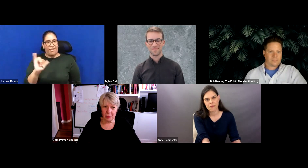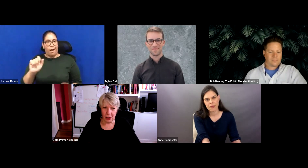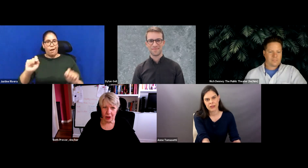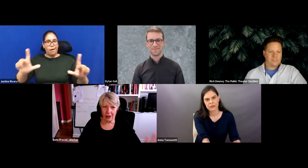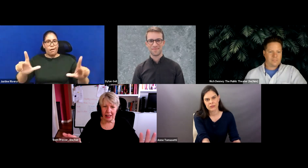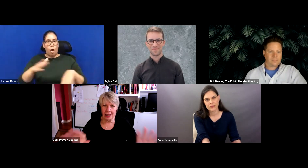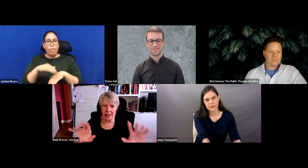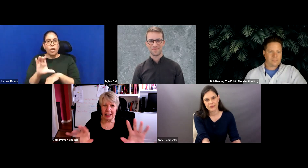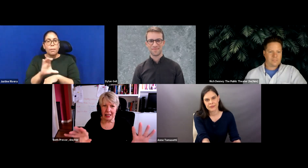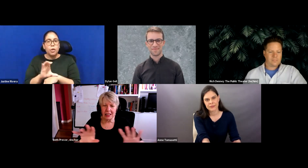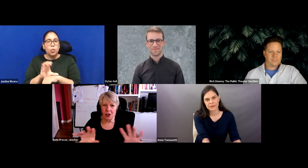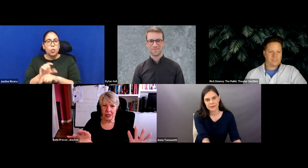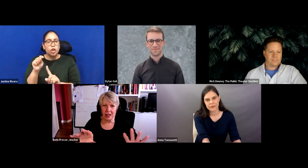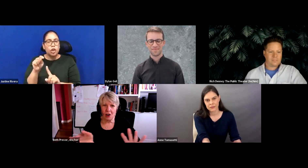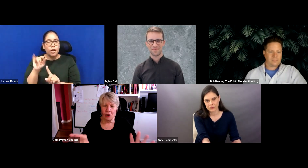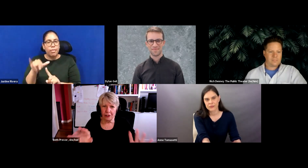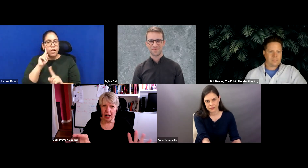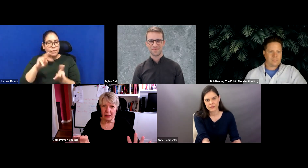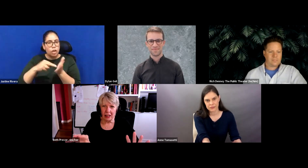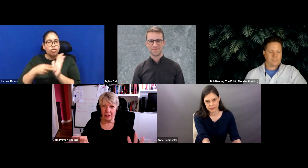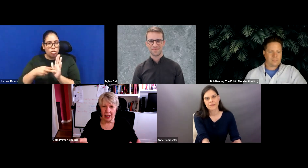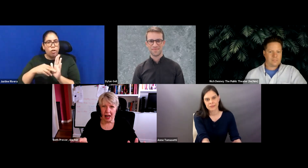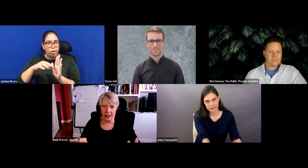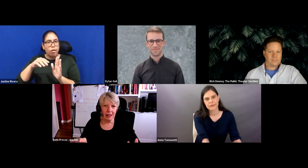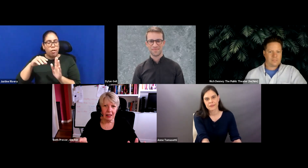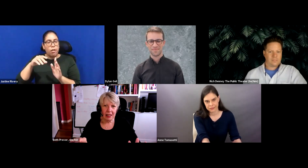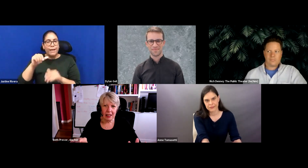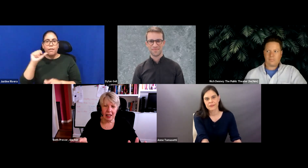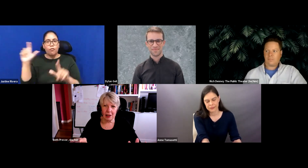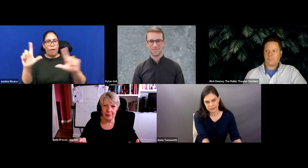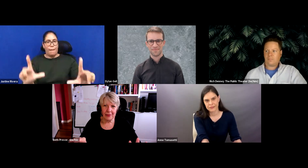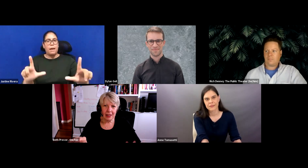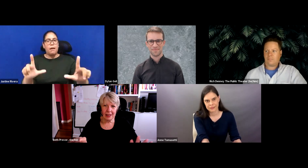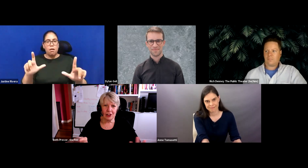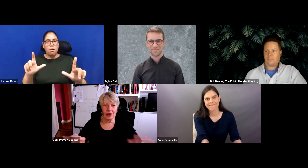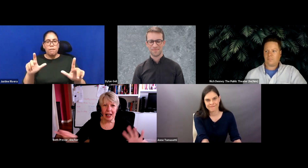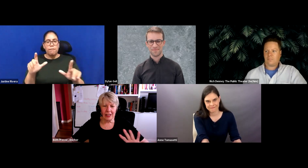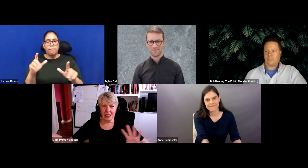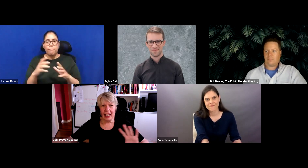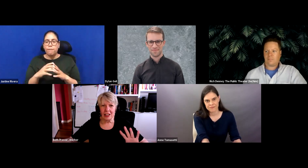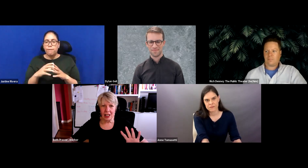computer. It's a whole framing of you don't have the stage